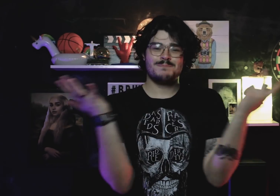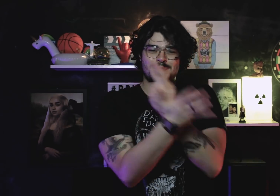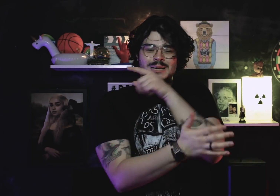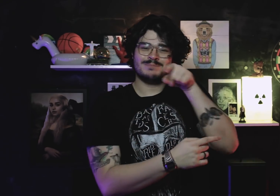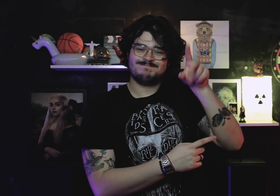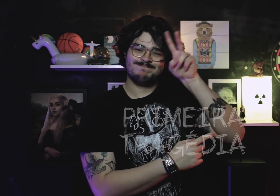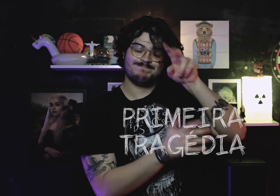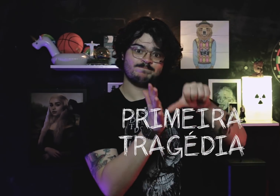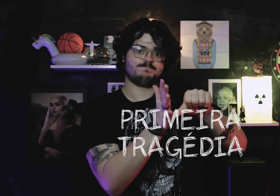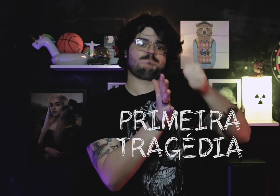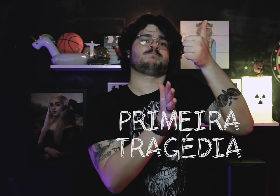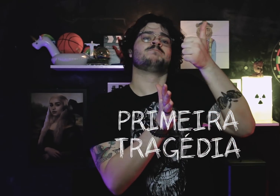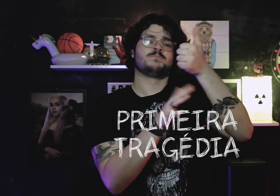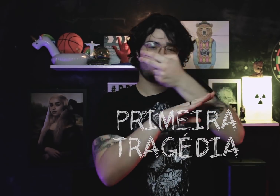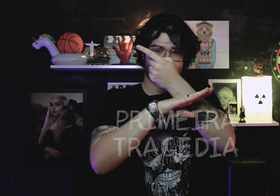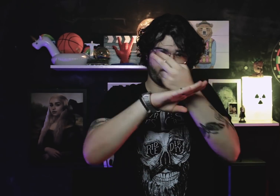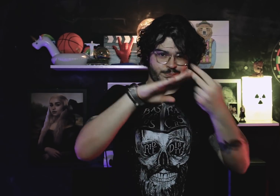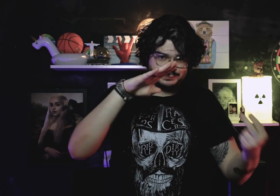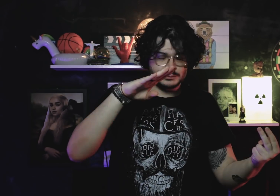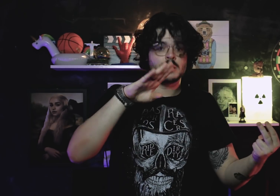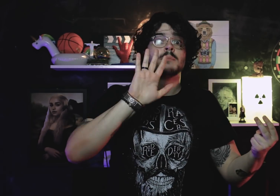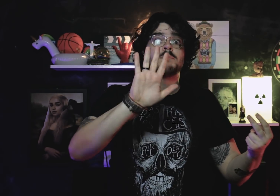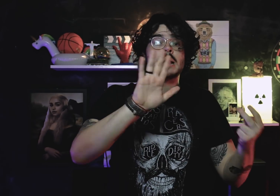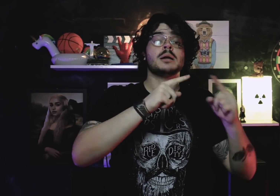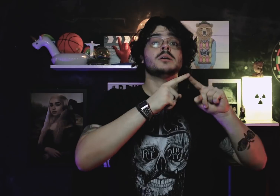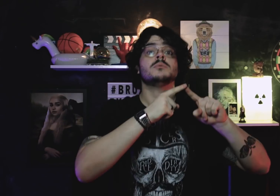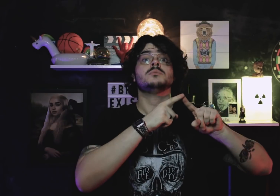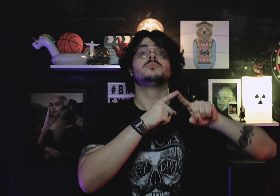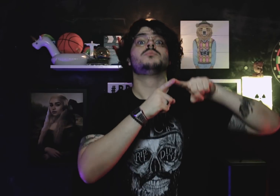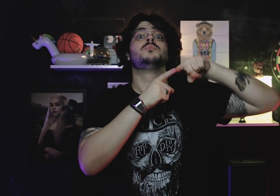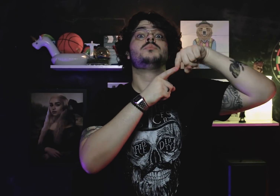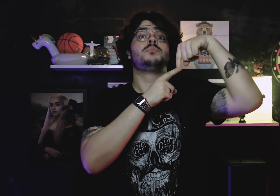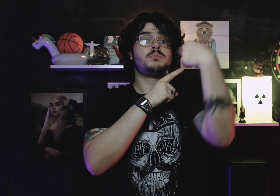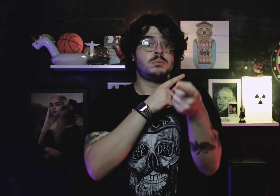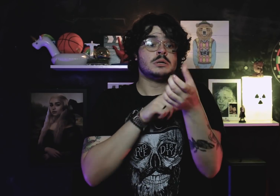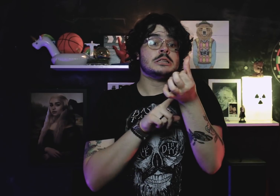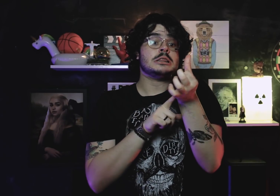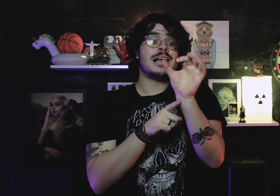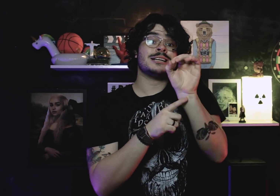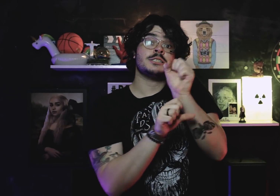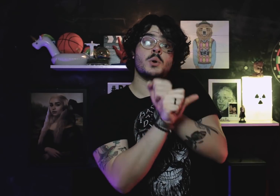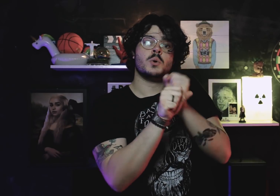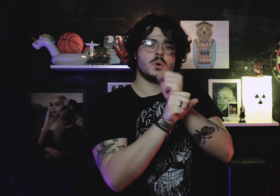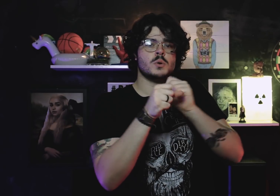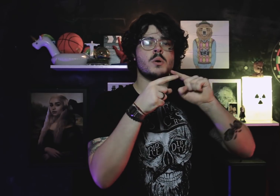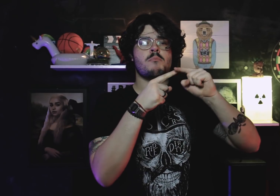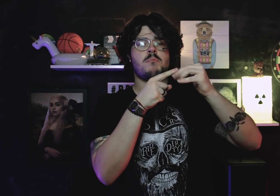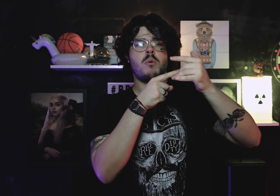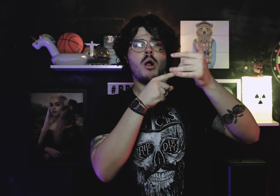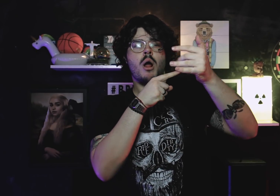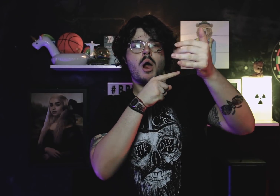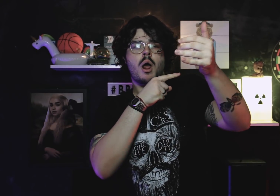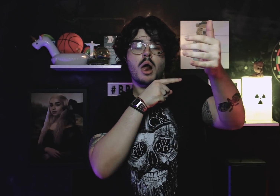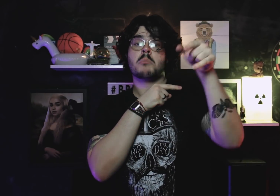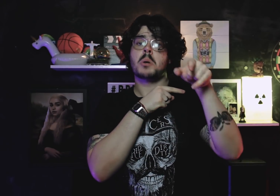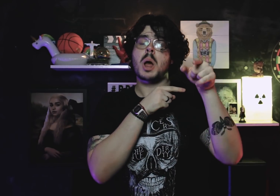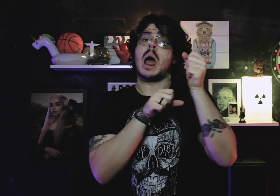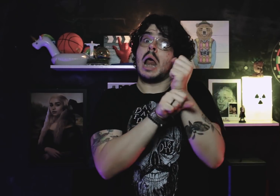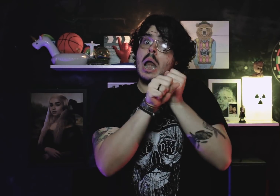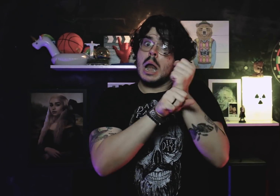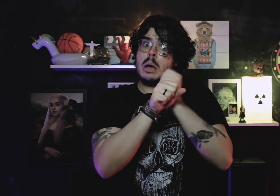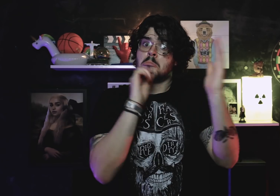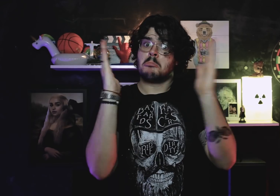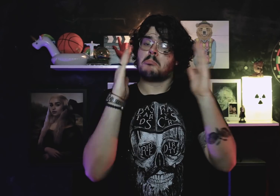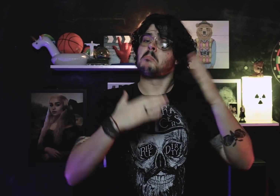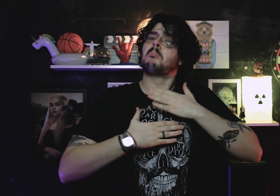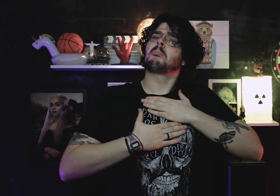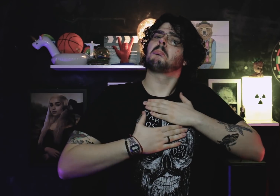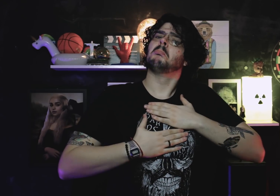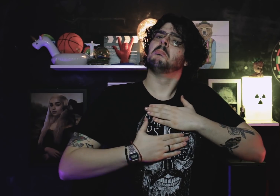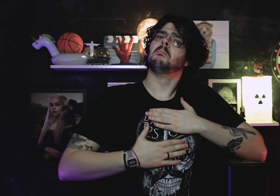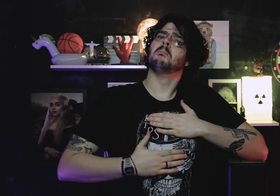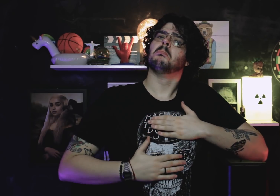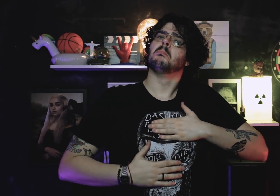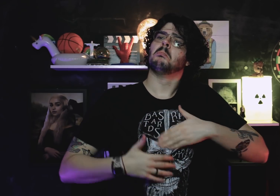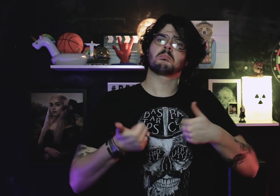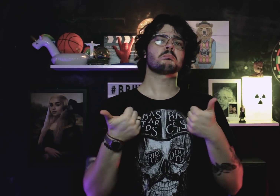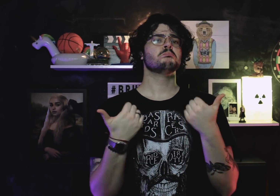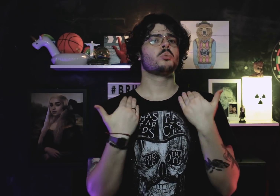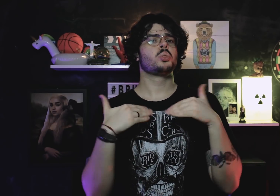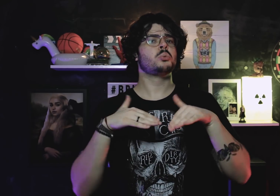After the first tragedy, the city lived about 60 years of calm